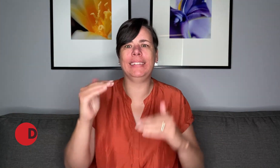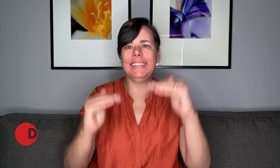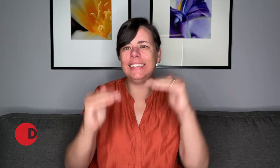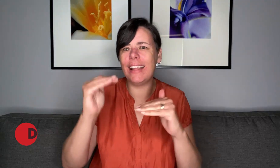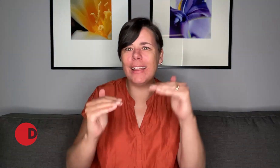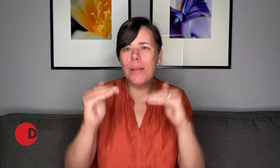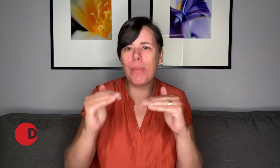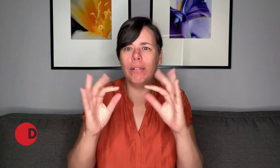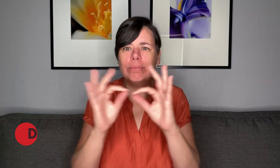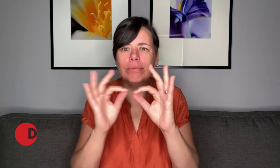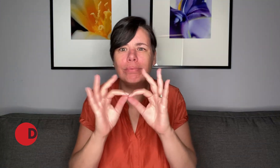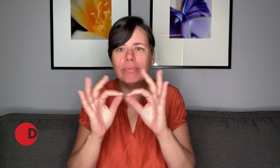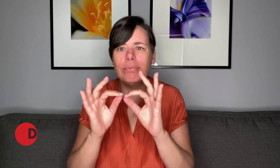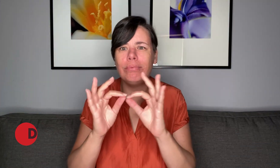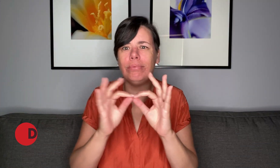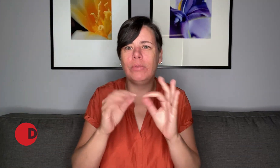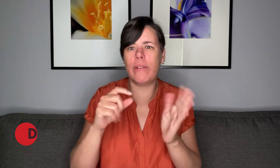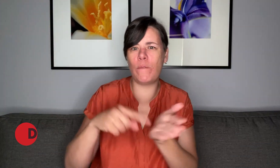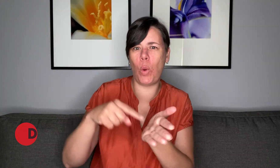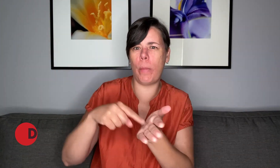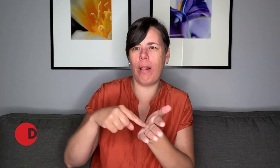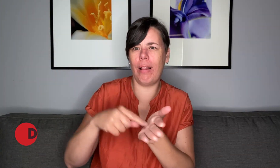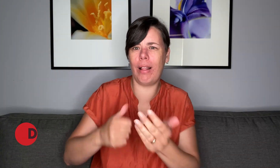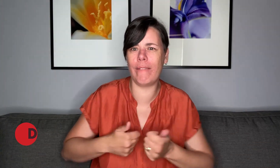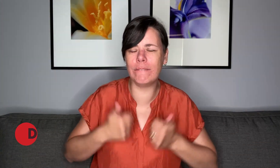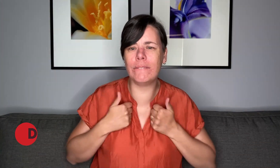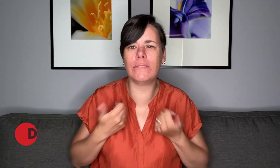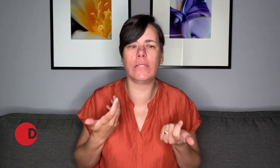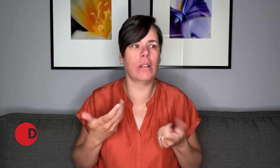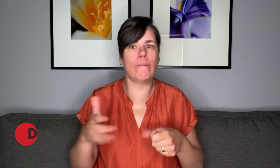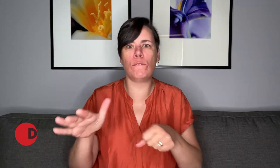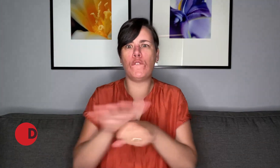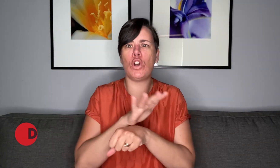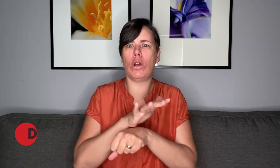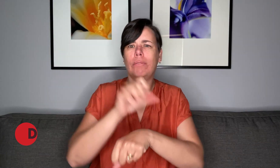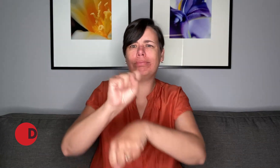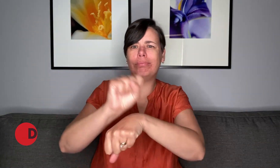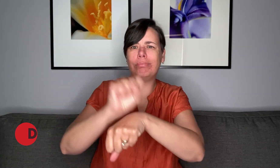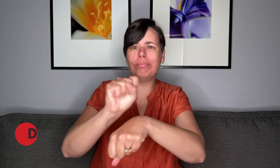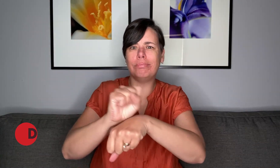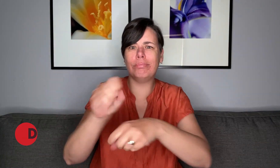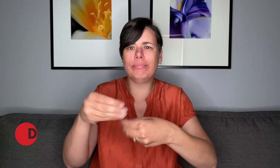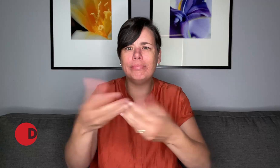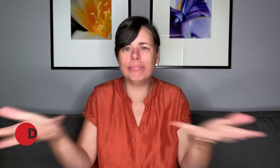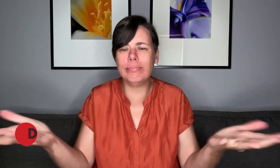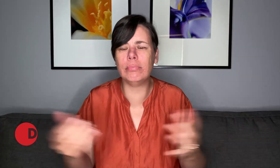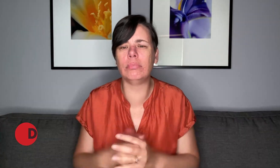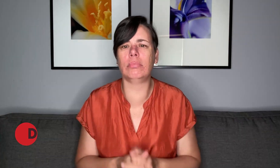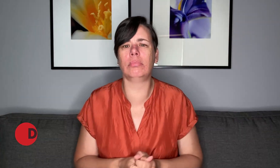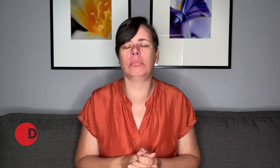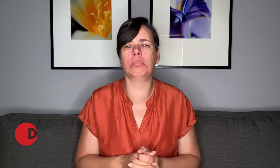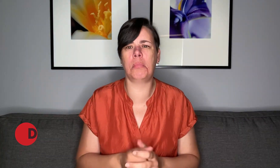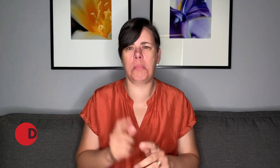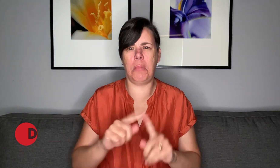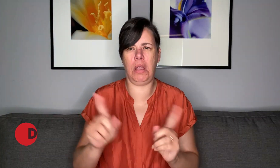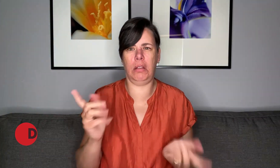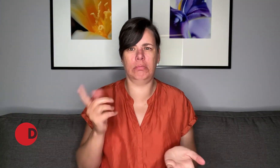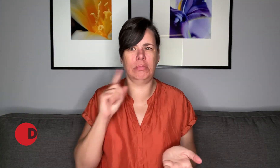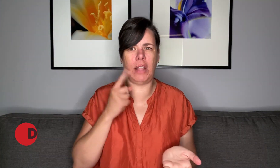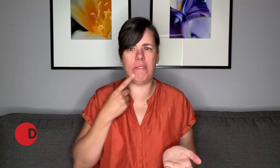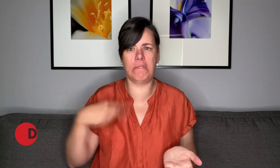employment, and economic growth. Where do we stand? Our lives depend